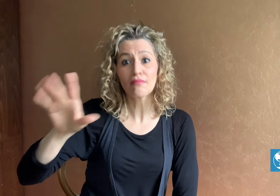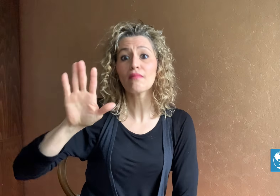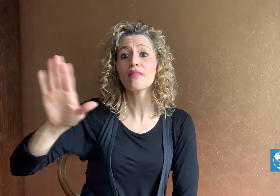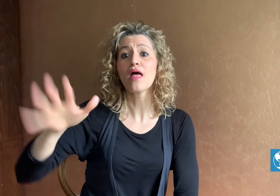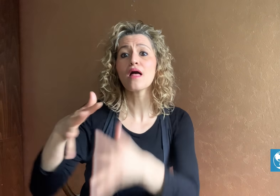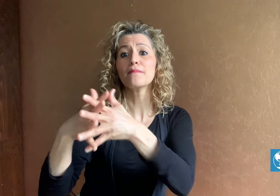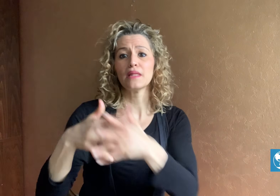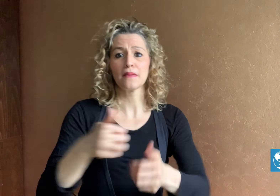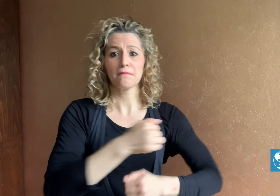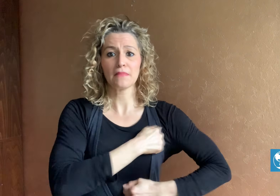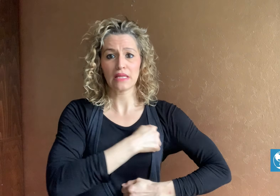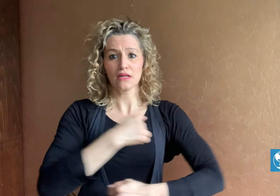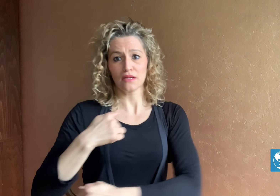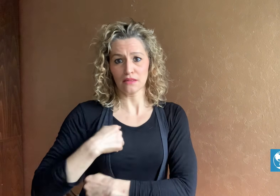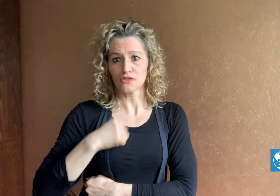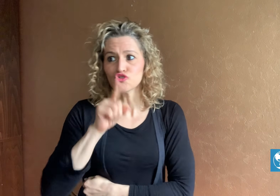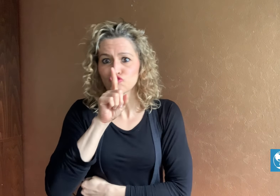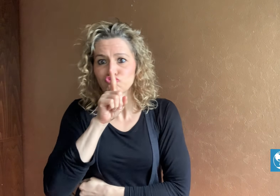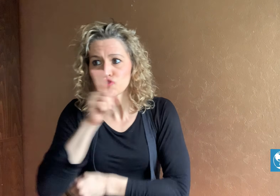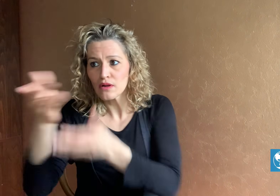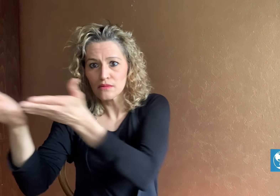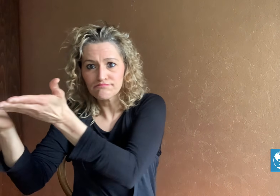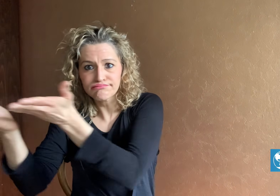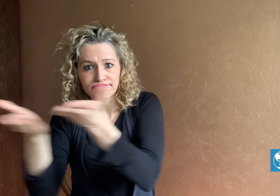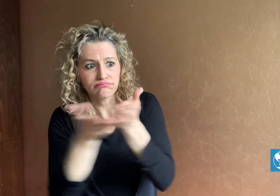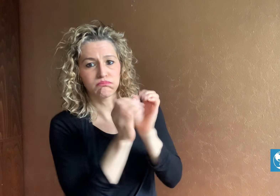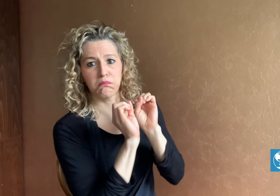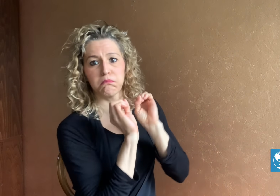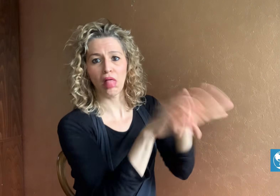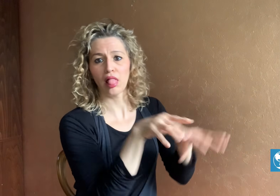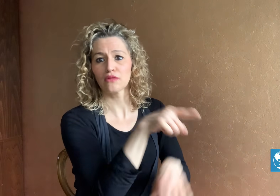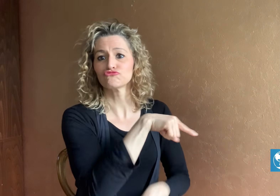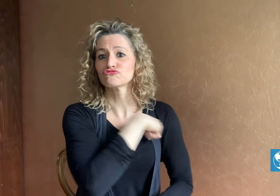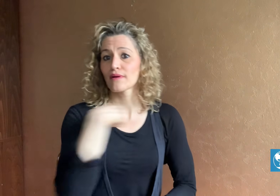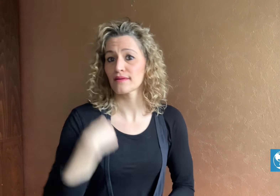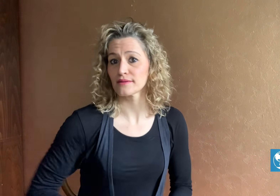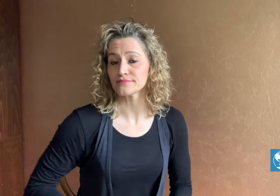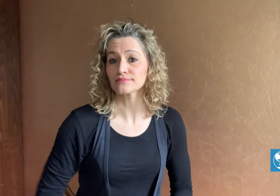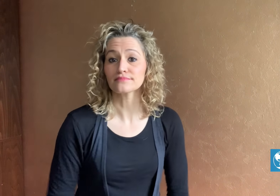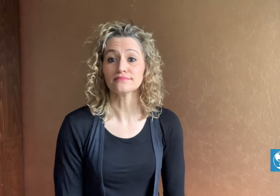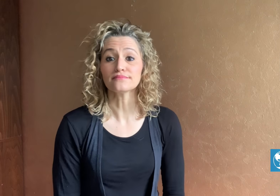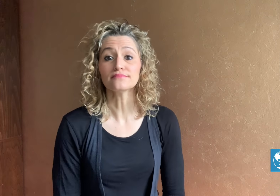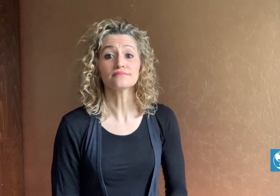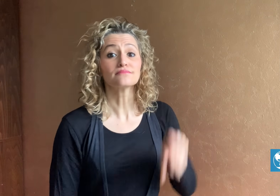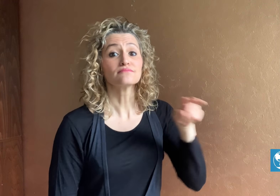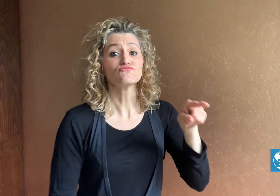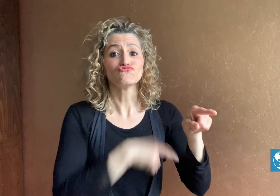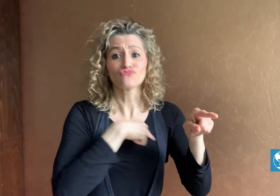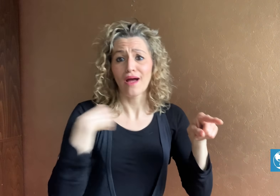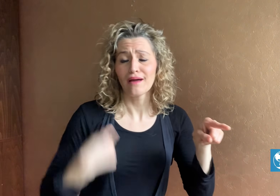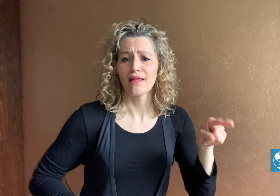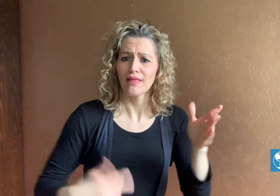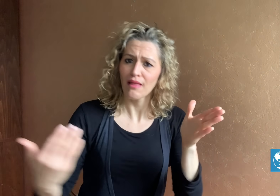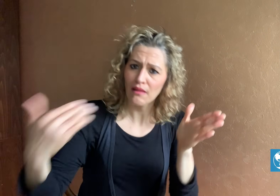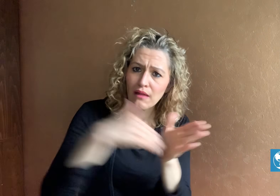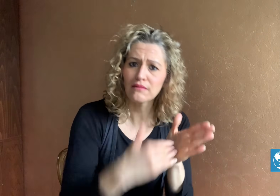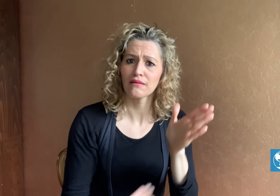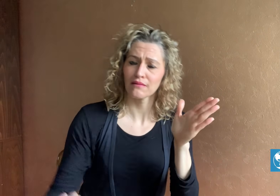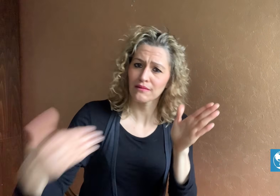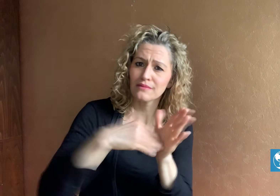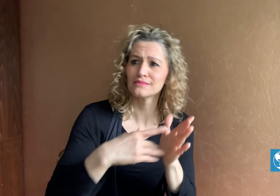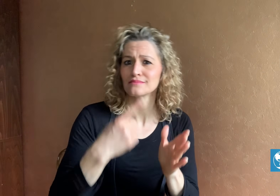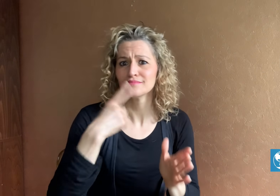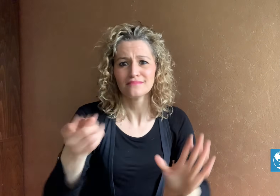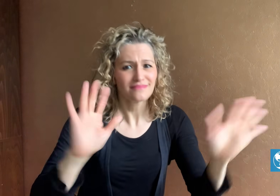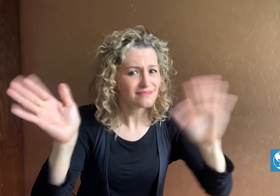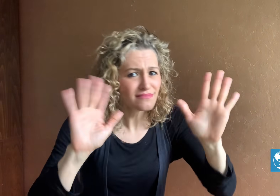in the US and its military brought it to China.